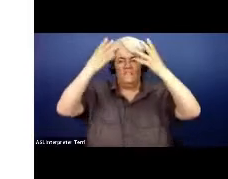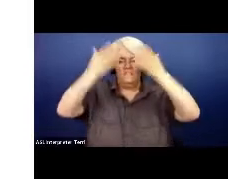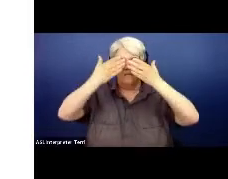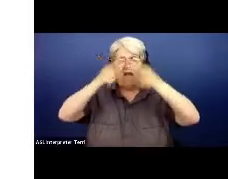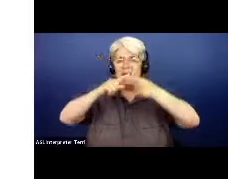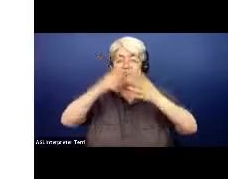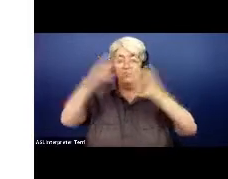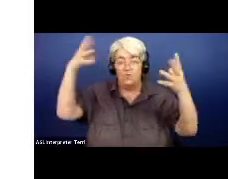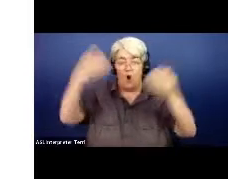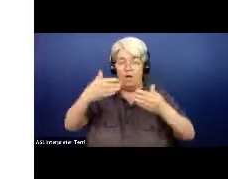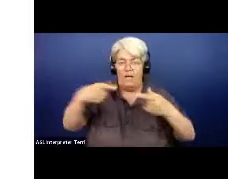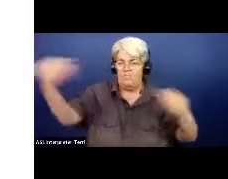was dark. That's all I really remember.